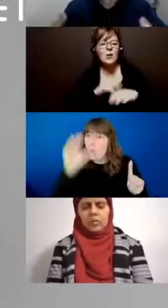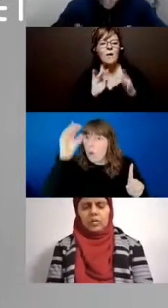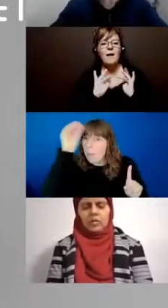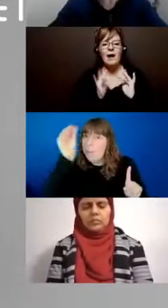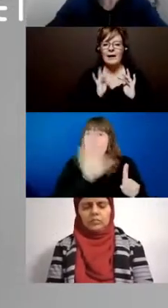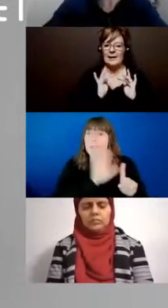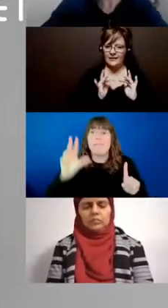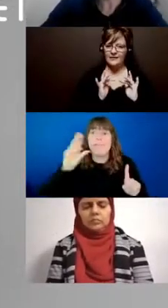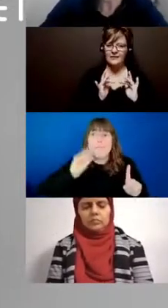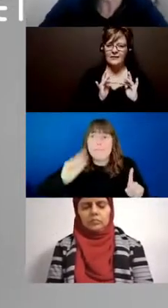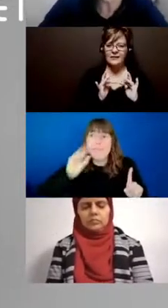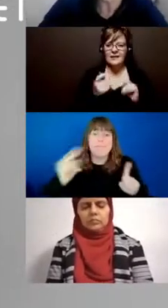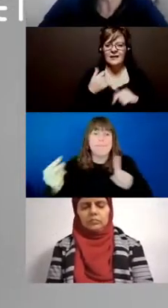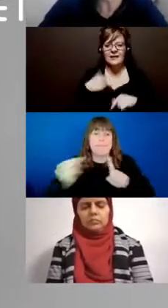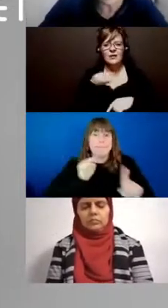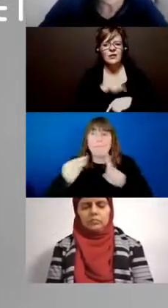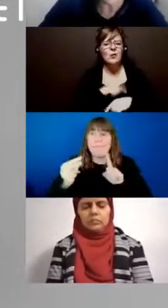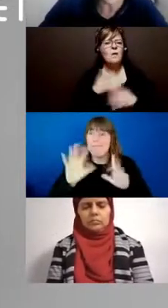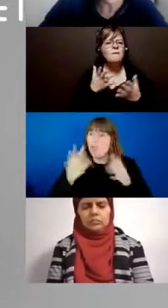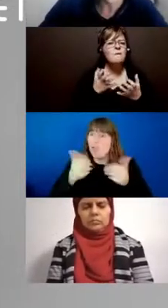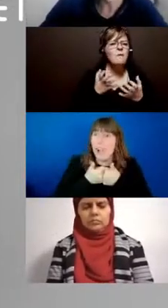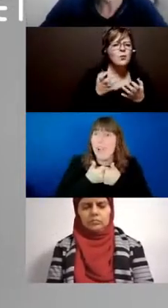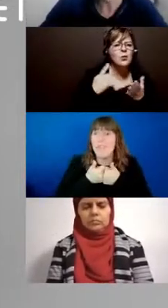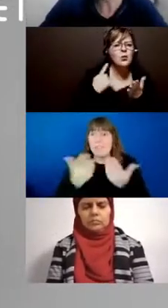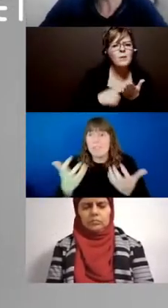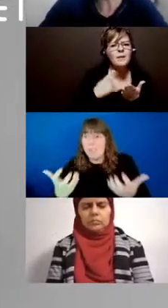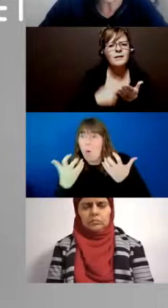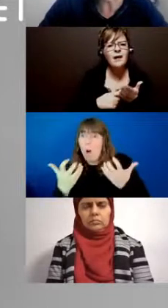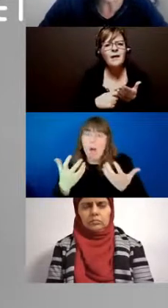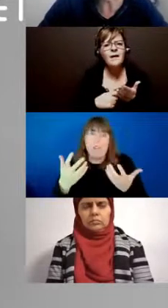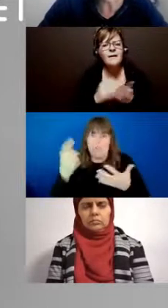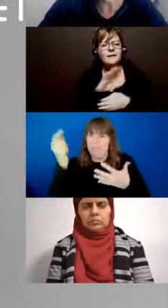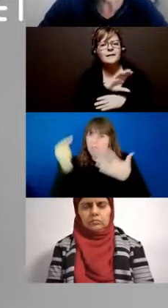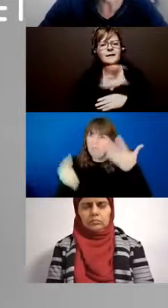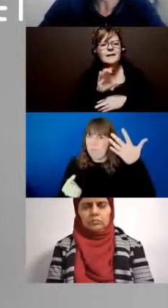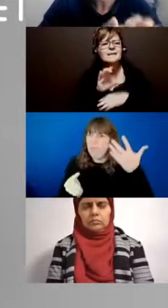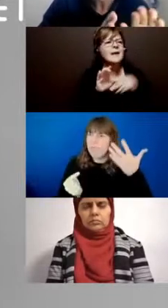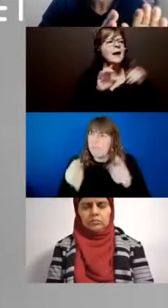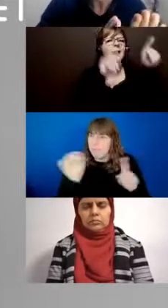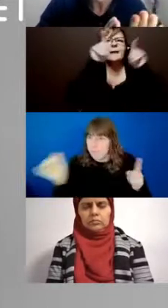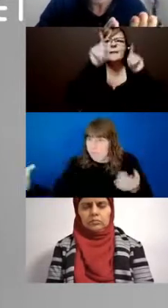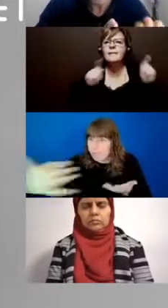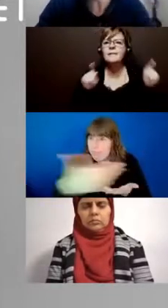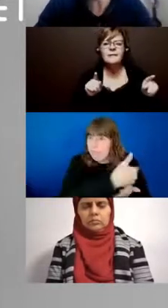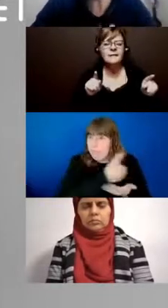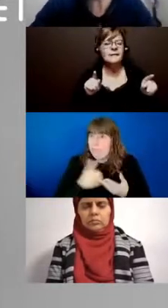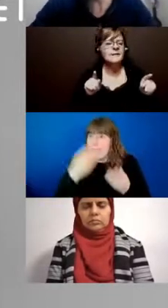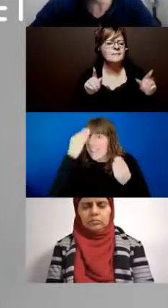are some of the challenges and desires for the disability without poverty and i'm going to share